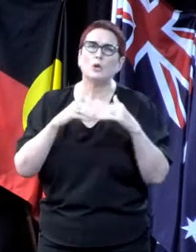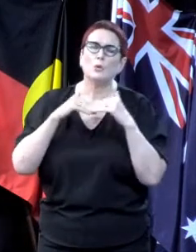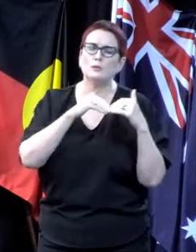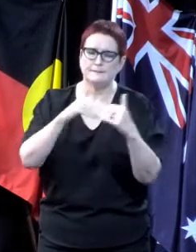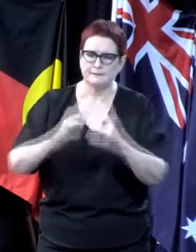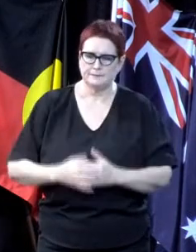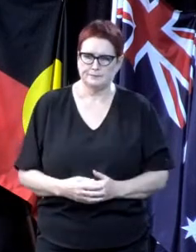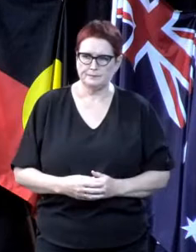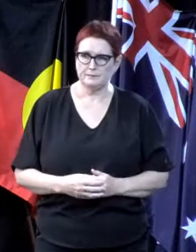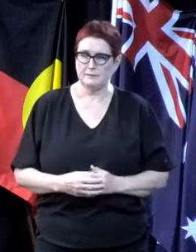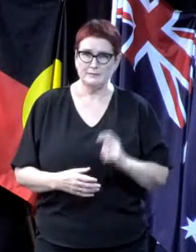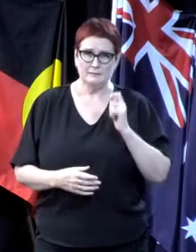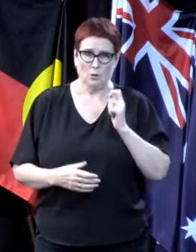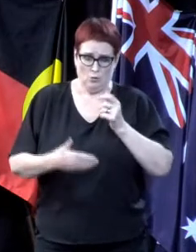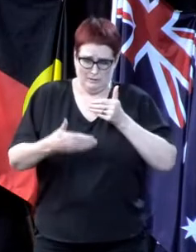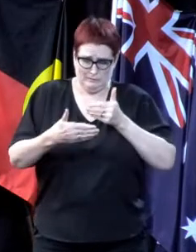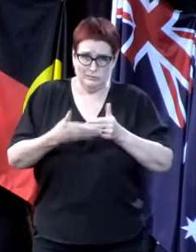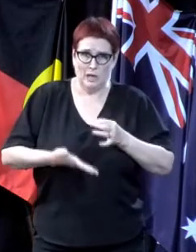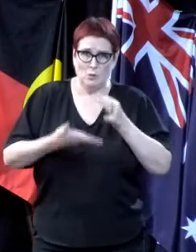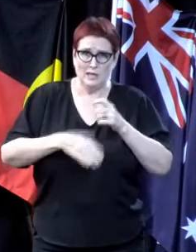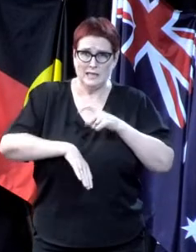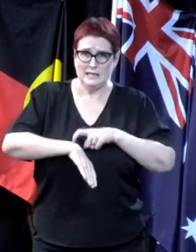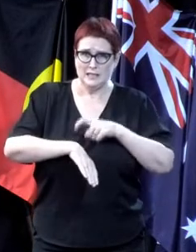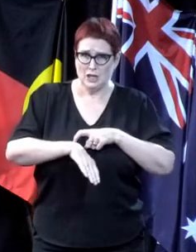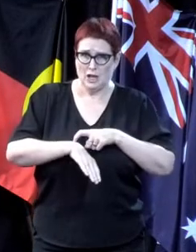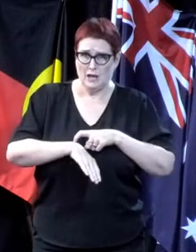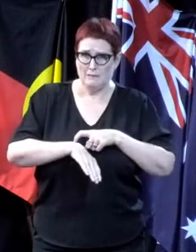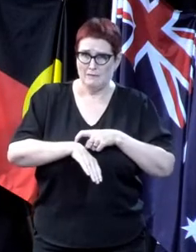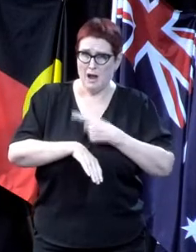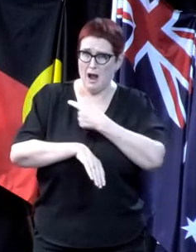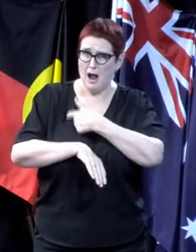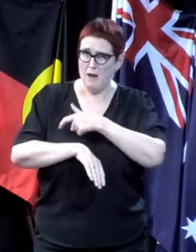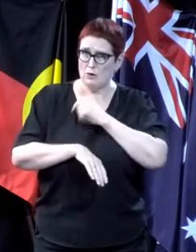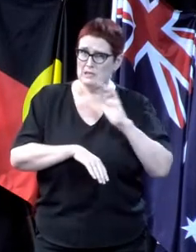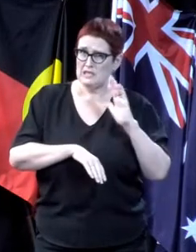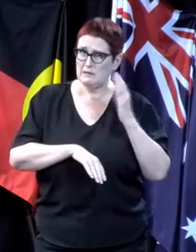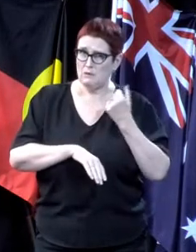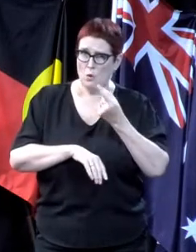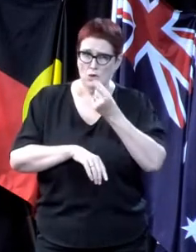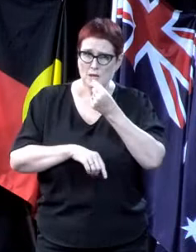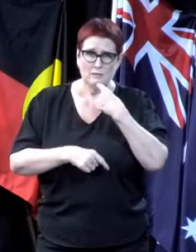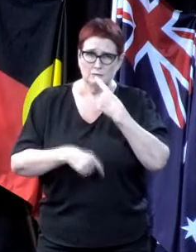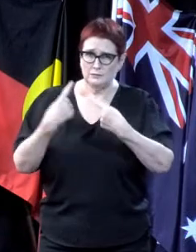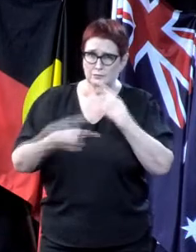Now, we're almost at morning tea, and I have promised that each of you will have an opportunity tell the commissioner about your journeys.